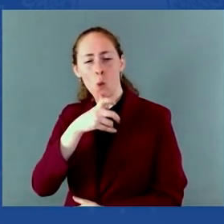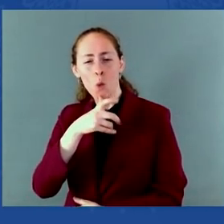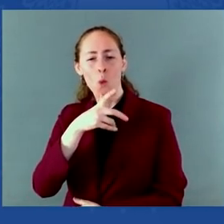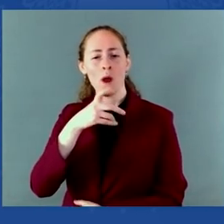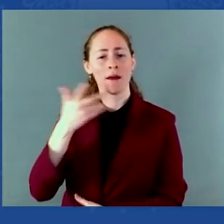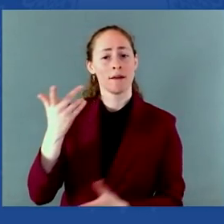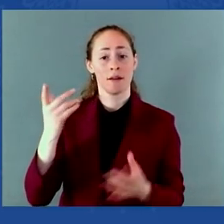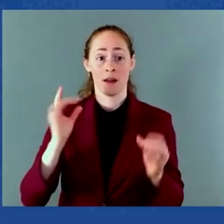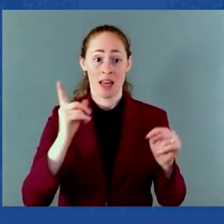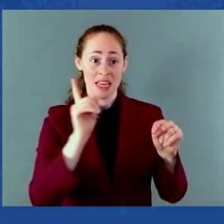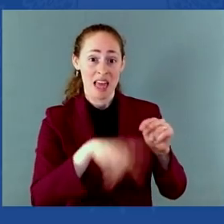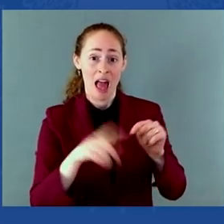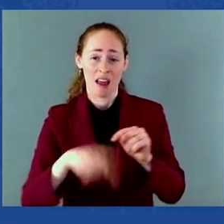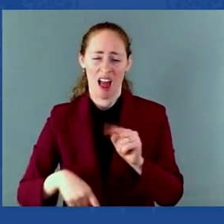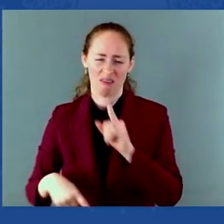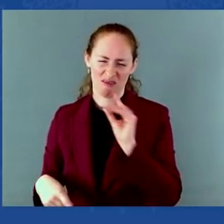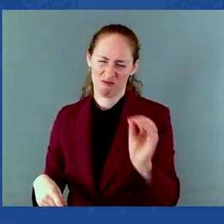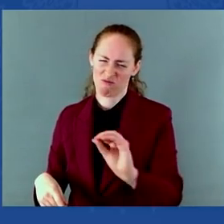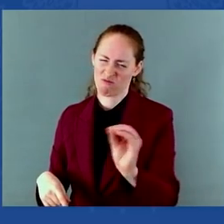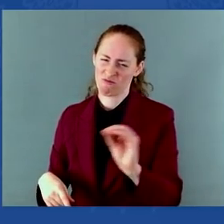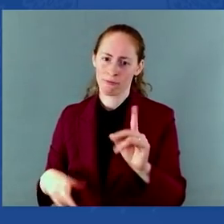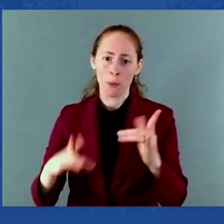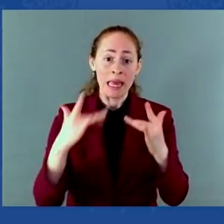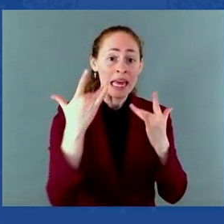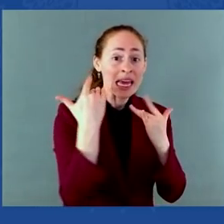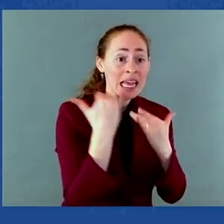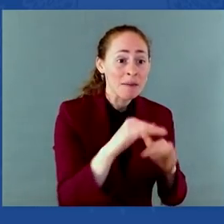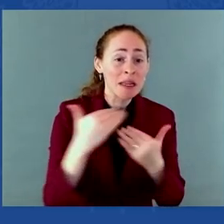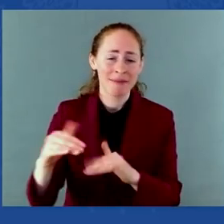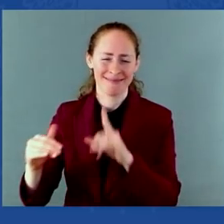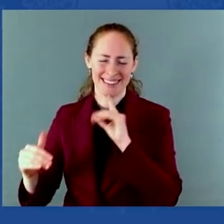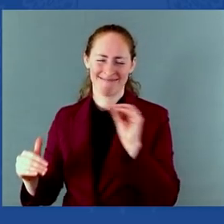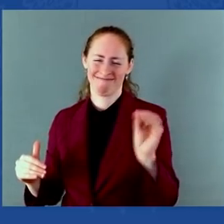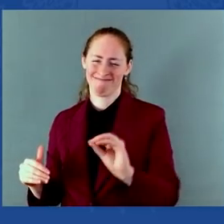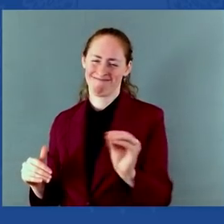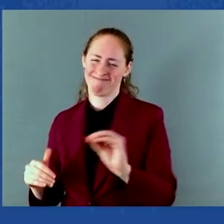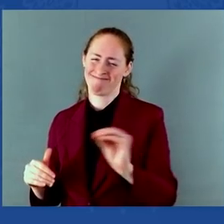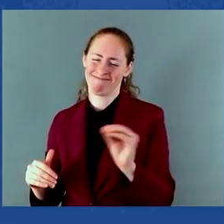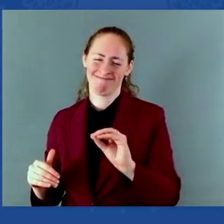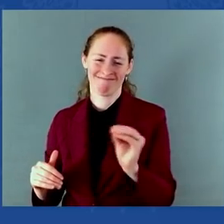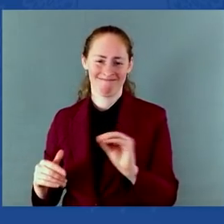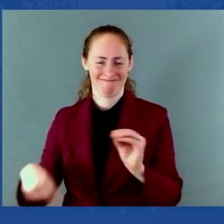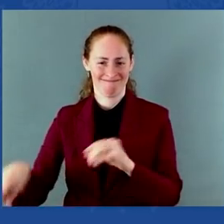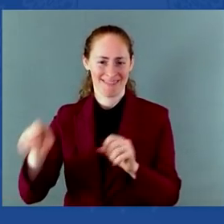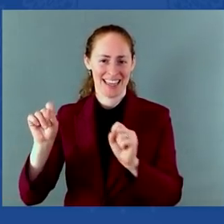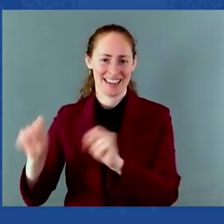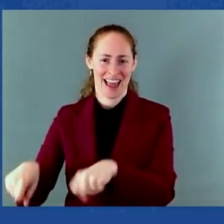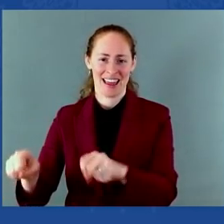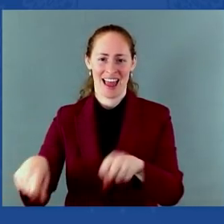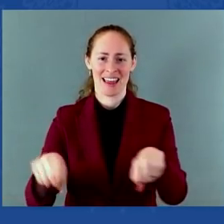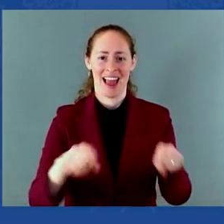There's no limit to what our nation can do. If you think about this thing -- it's never been a good bet to bet against America.